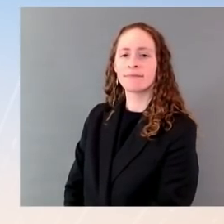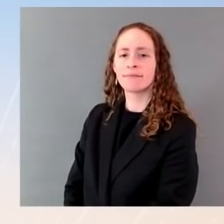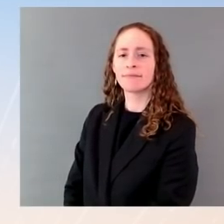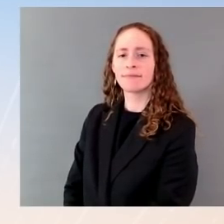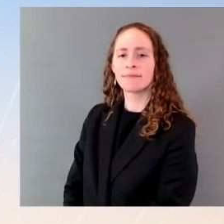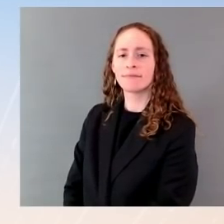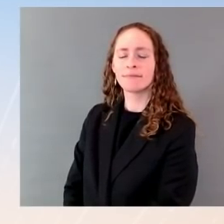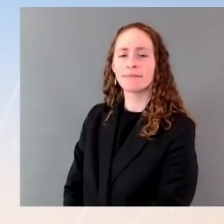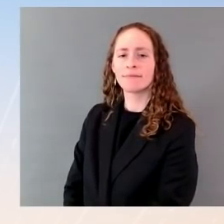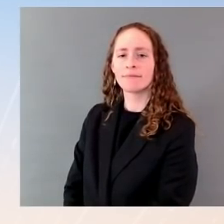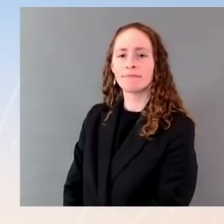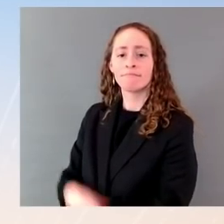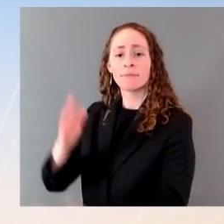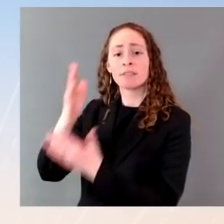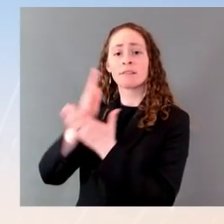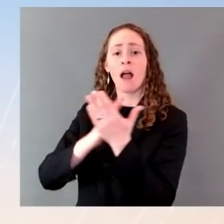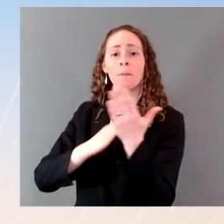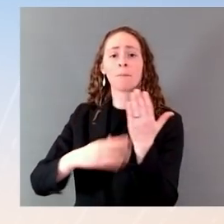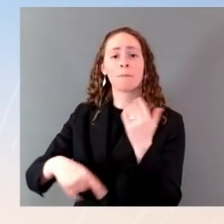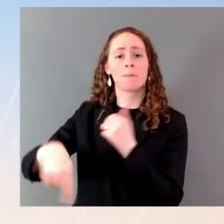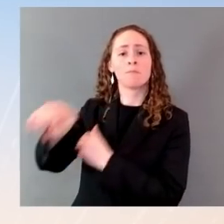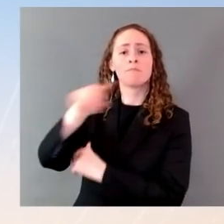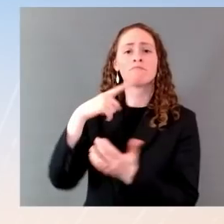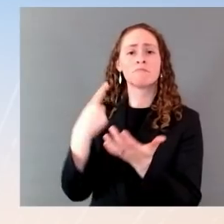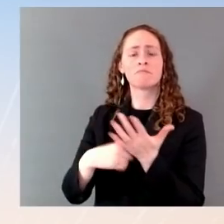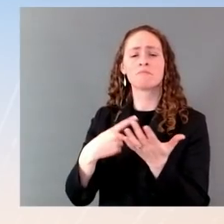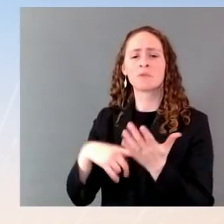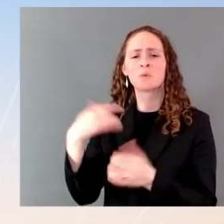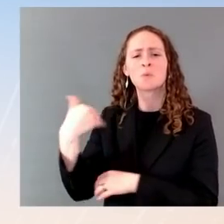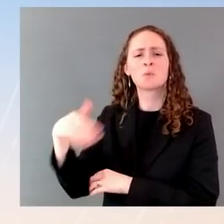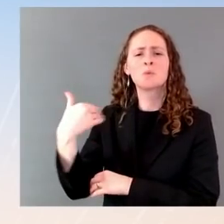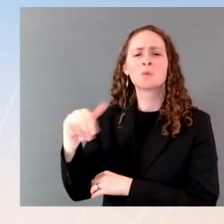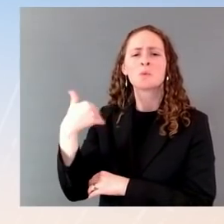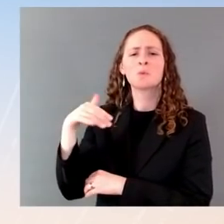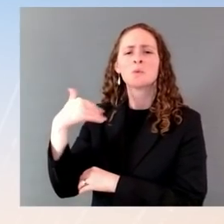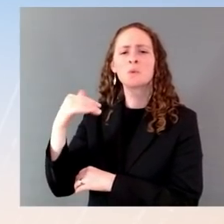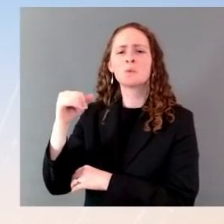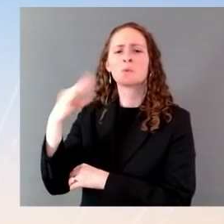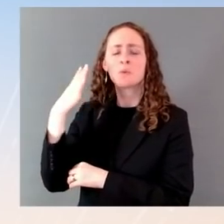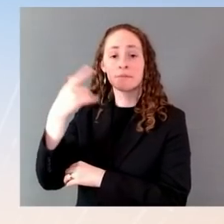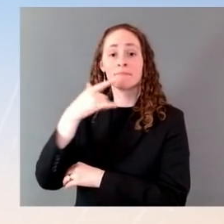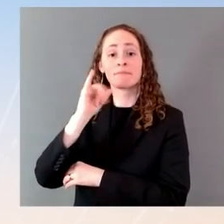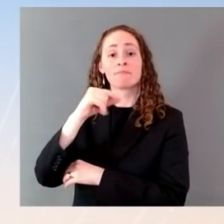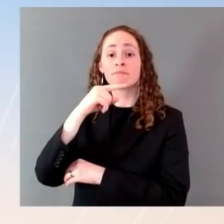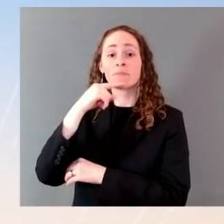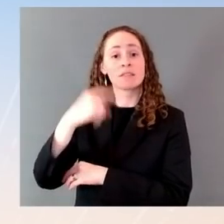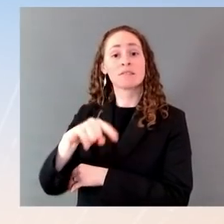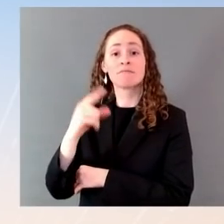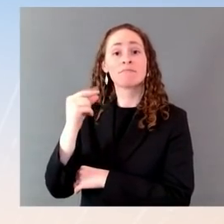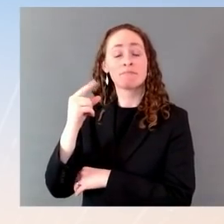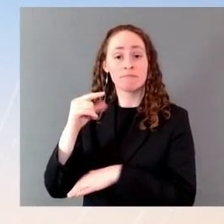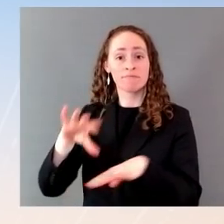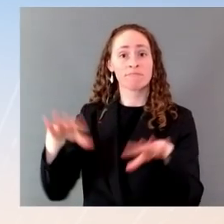President Xi uses force to reunify Taiwan with China. Is the U.S. prepared to deal with such a scenario?